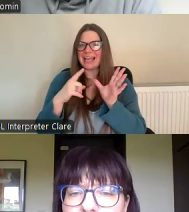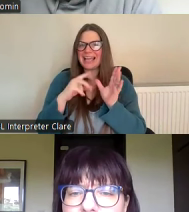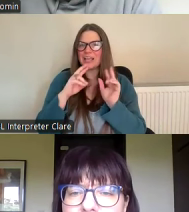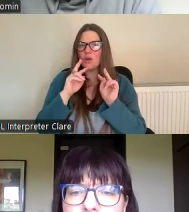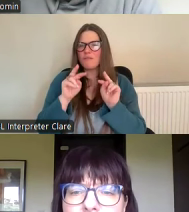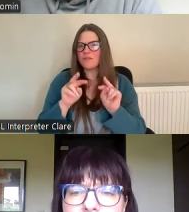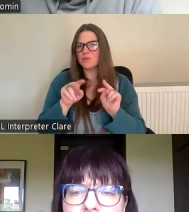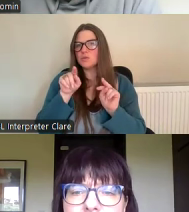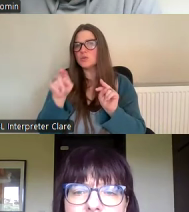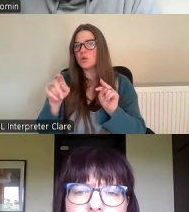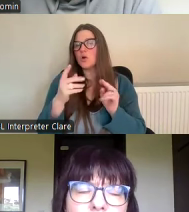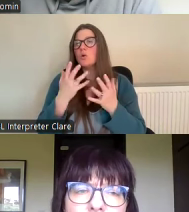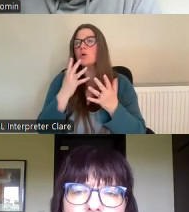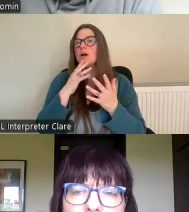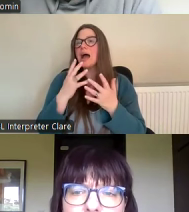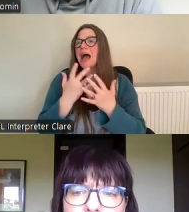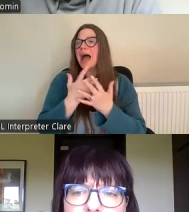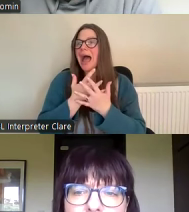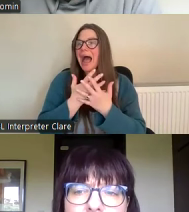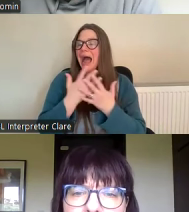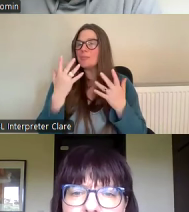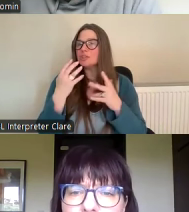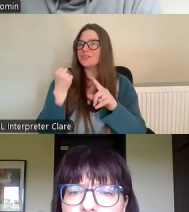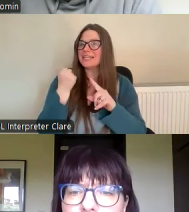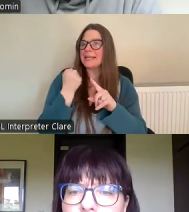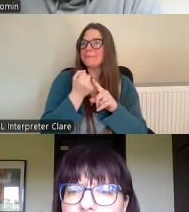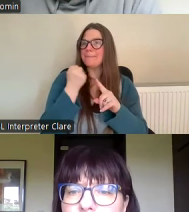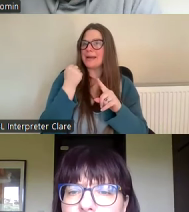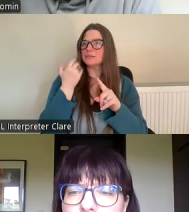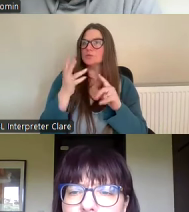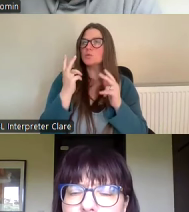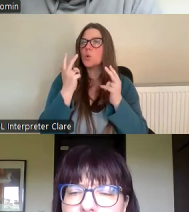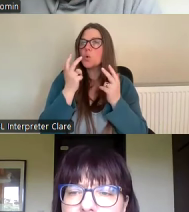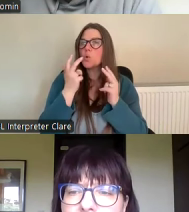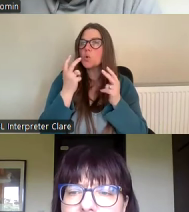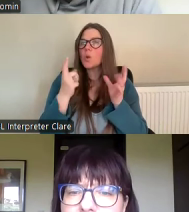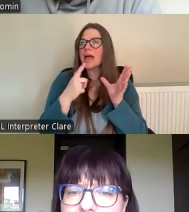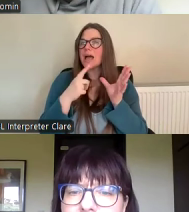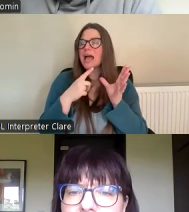How much of an impact does Google AI overview have on Google Ads?